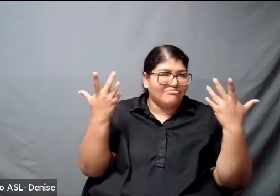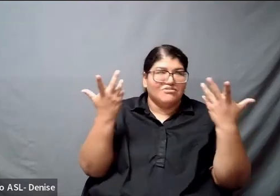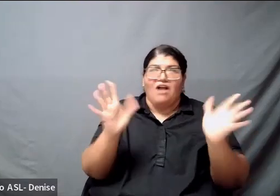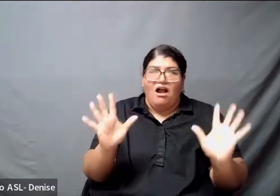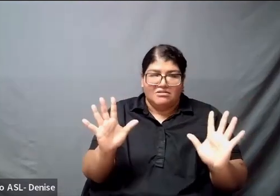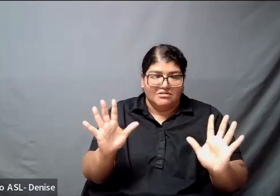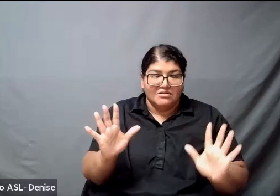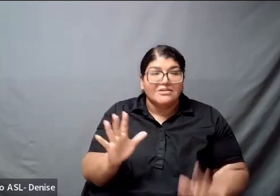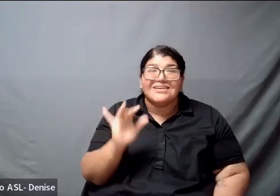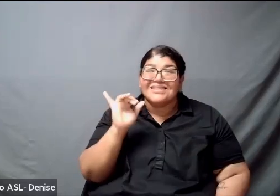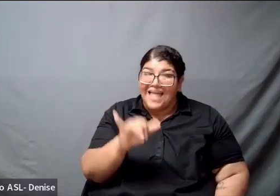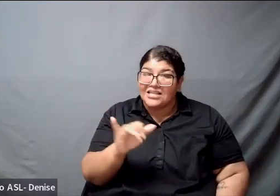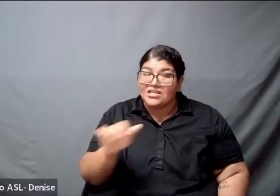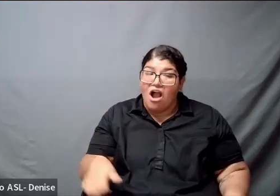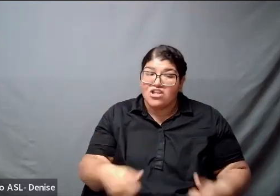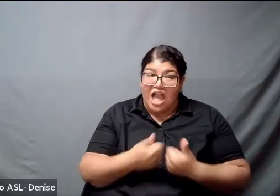That is a hard thing to do.